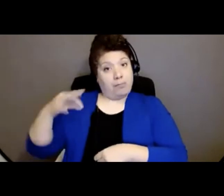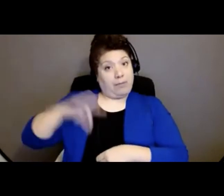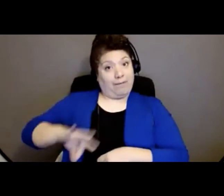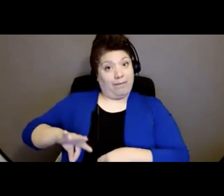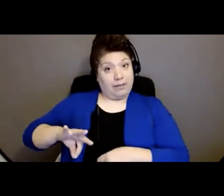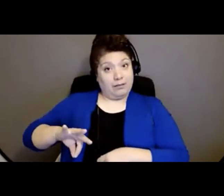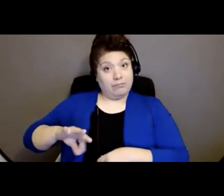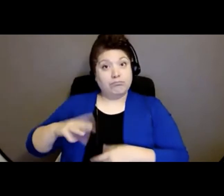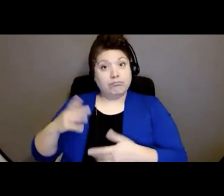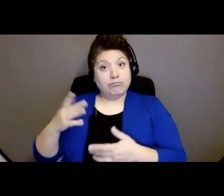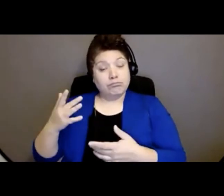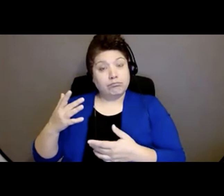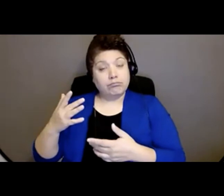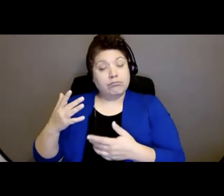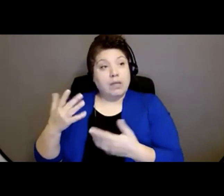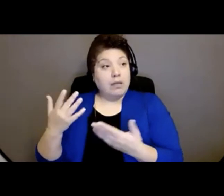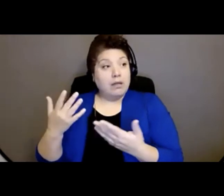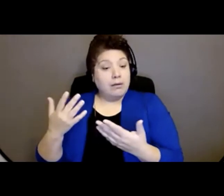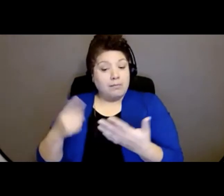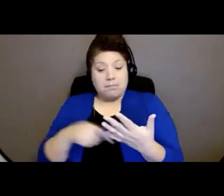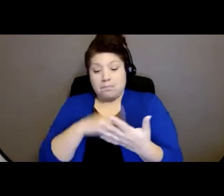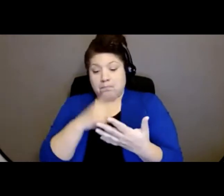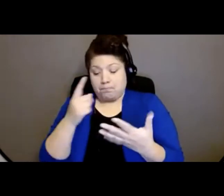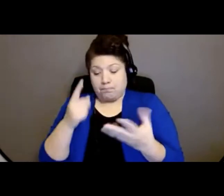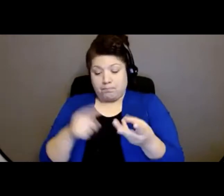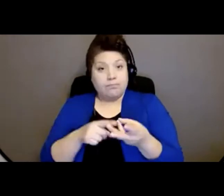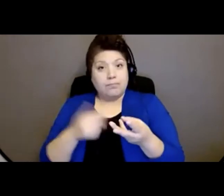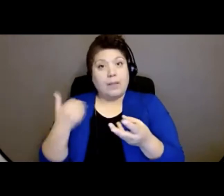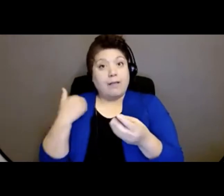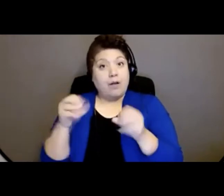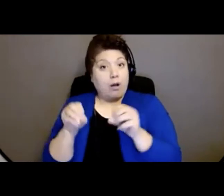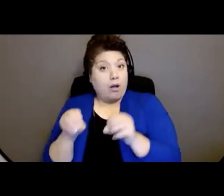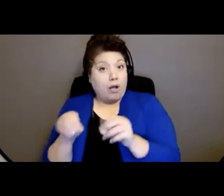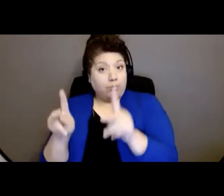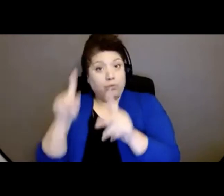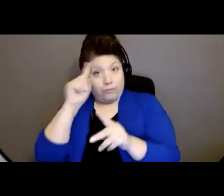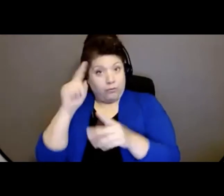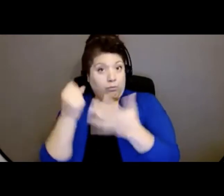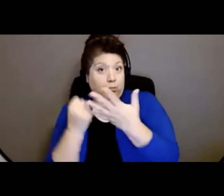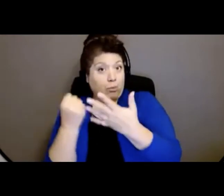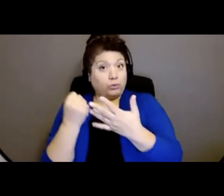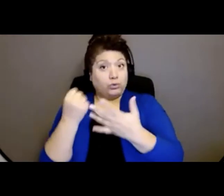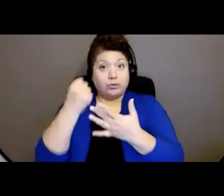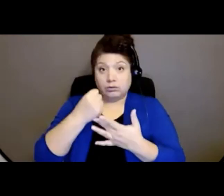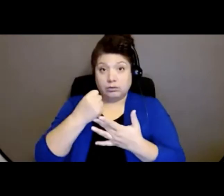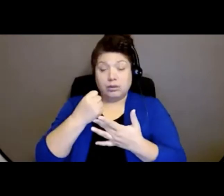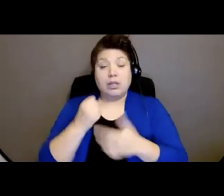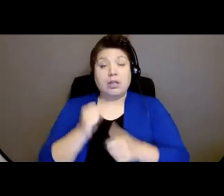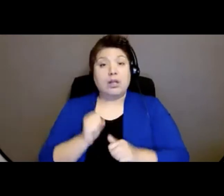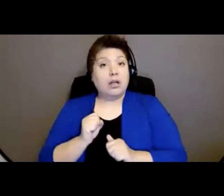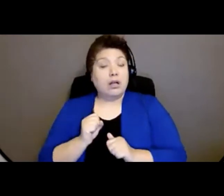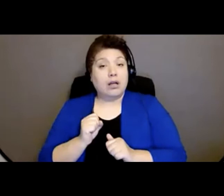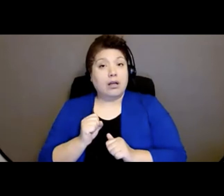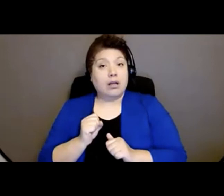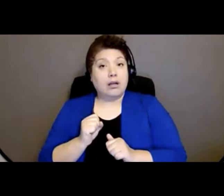TO HAVING EQUAL OPPORTUNITY TO PROMOTIONS AND THEN ALL THE WAY THROUGH, WHAT HOPEFULLY DOESN'T